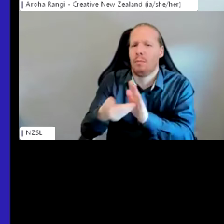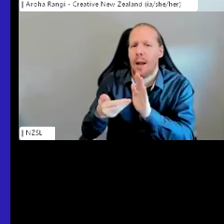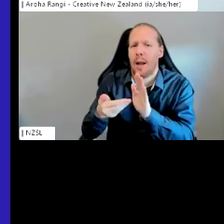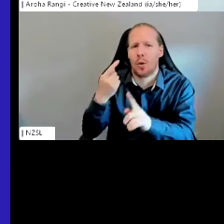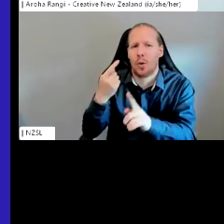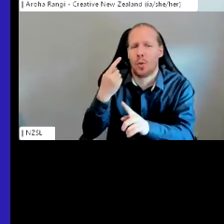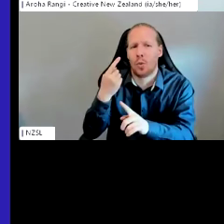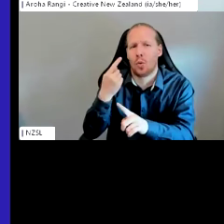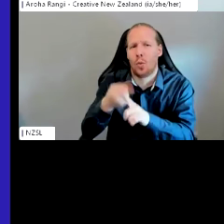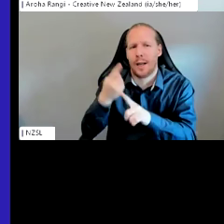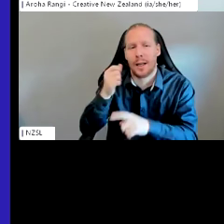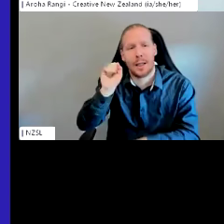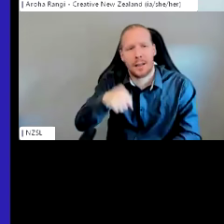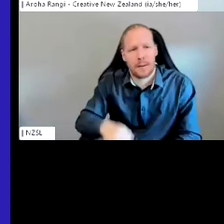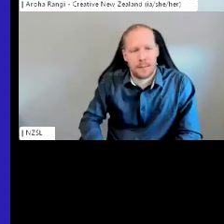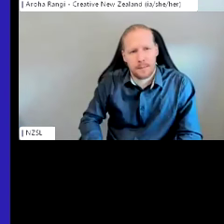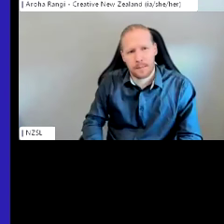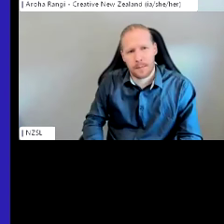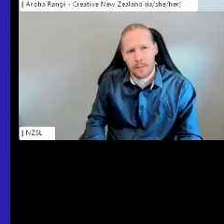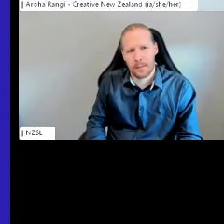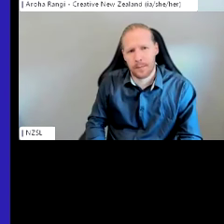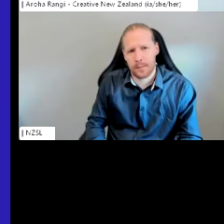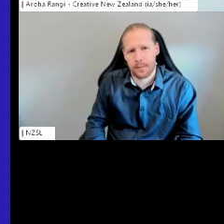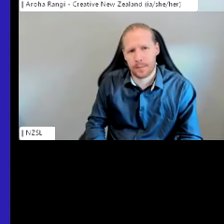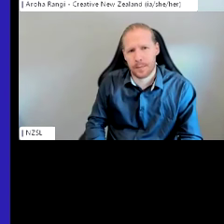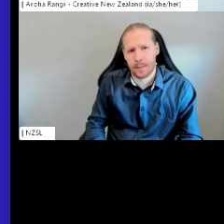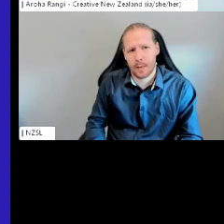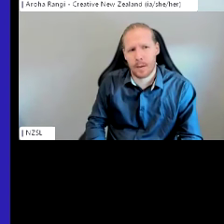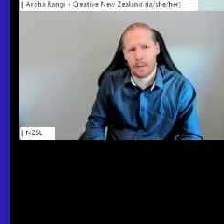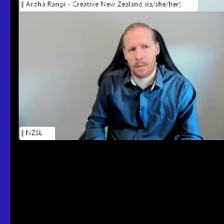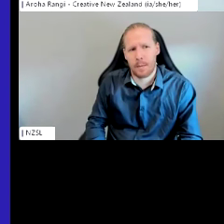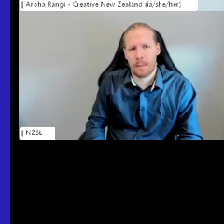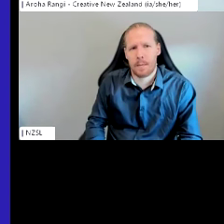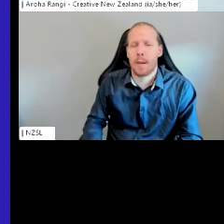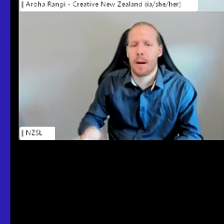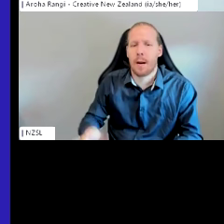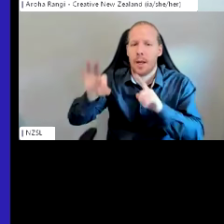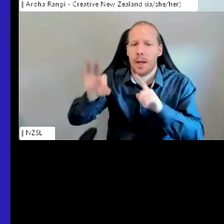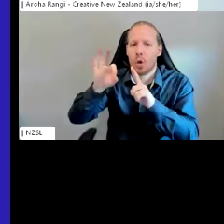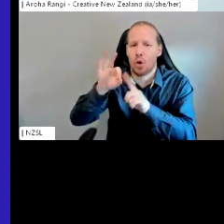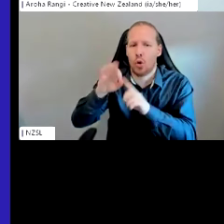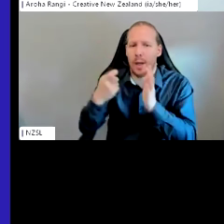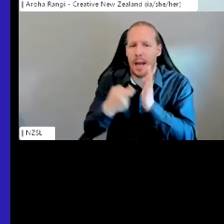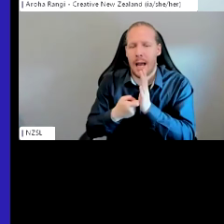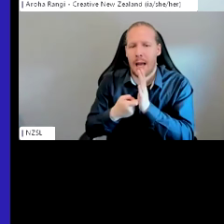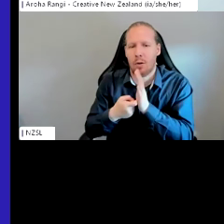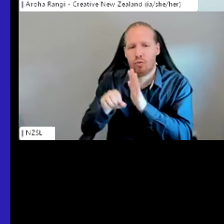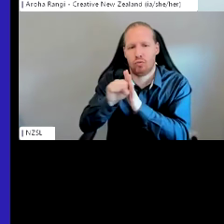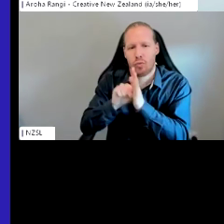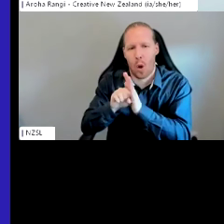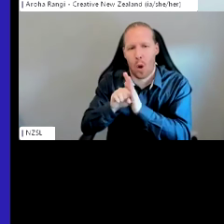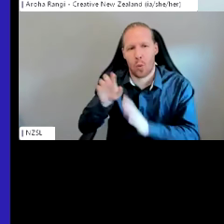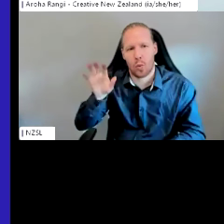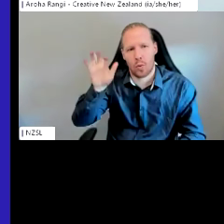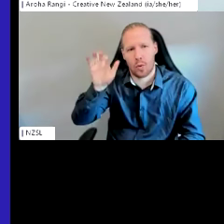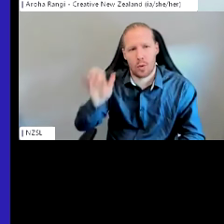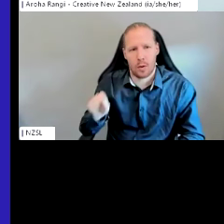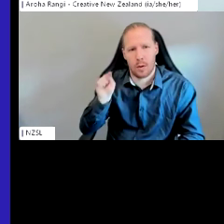screen but um uh there's a QR code and a and a URL on the on the screen here. Um we are really